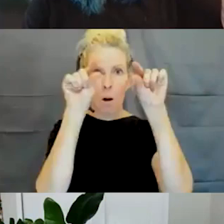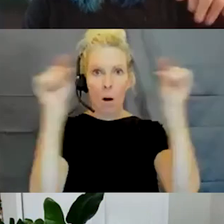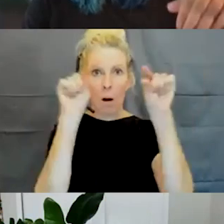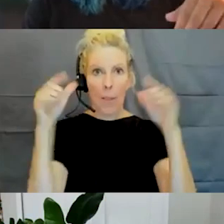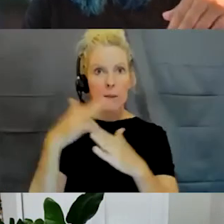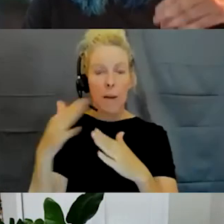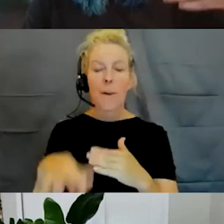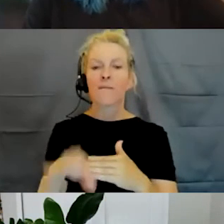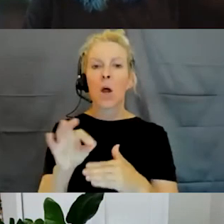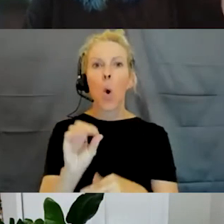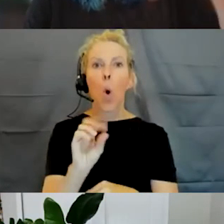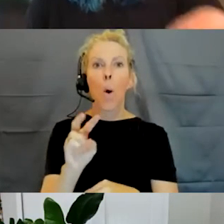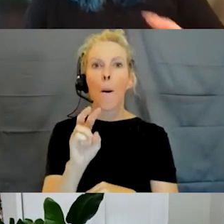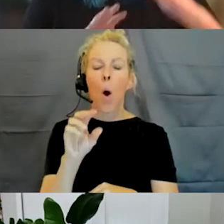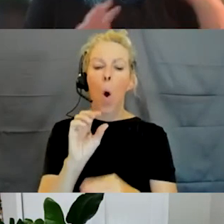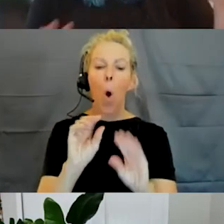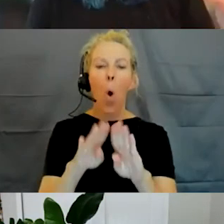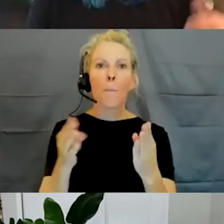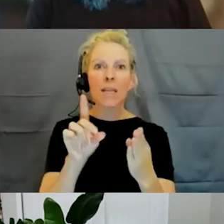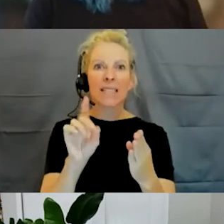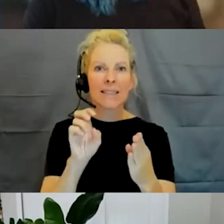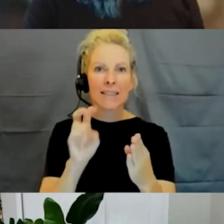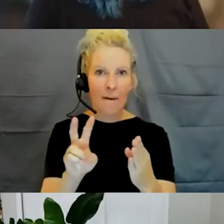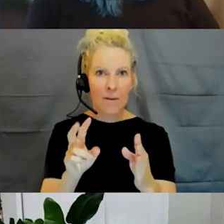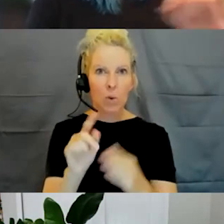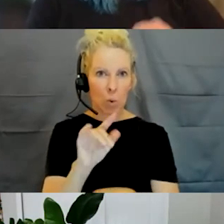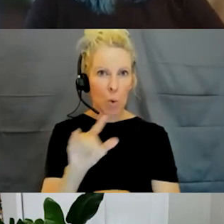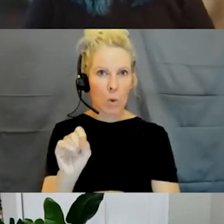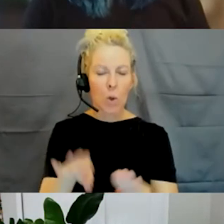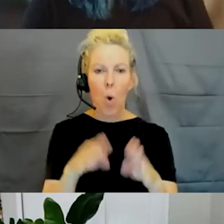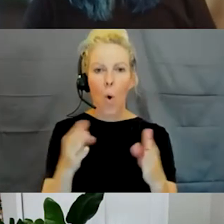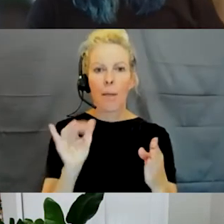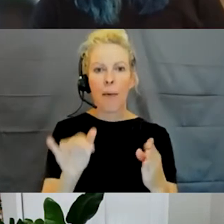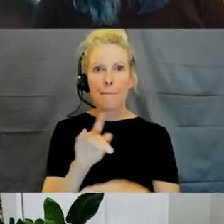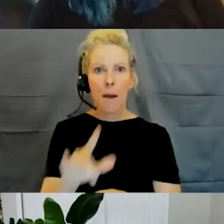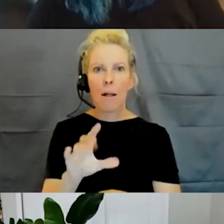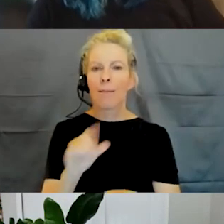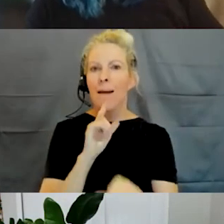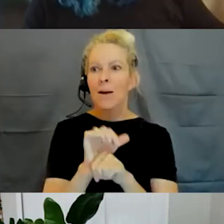open DevTools. That opens up this panel that is actually still on the screen here. I have it in